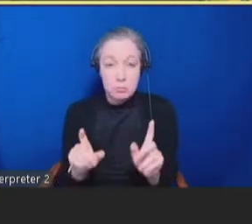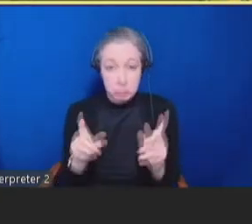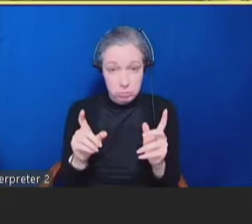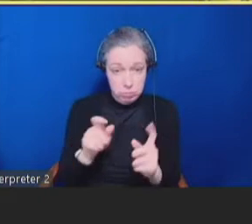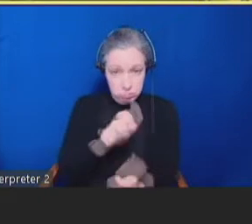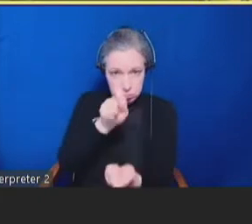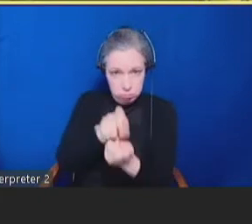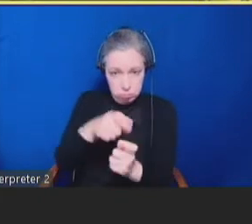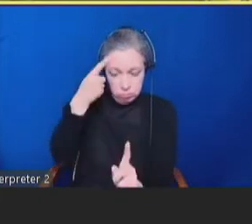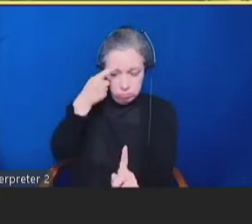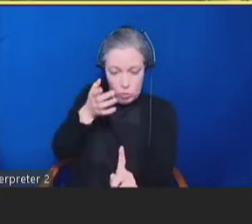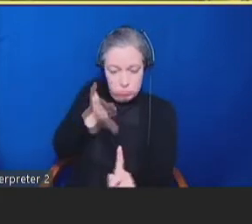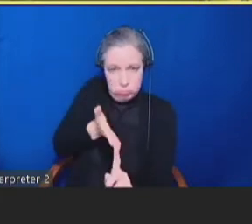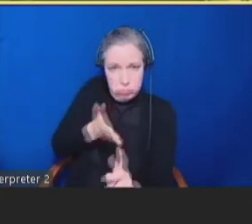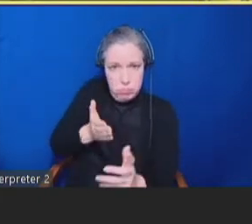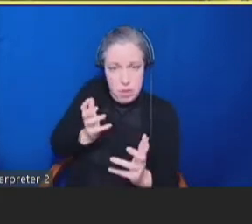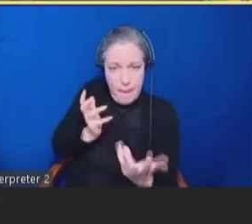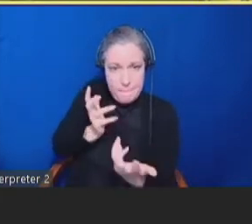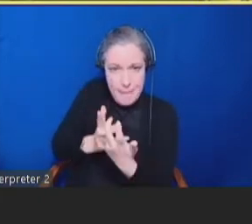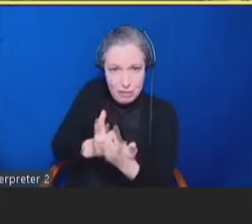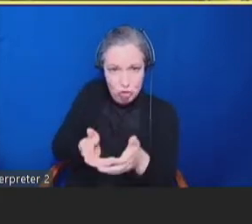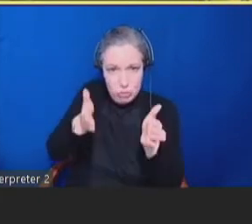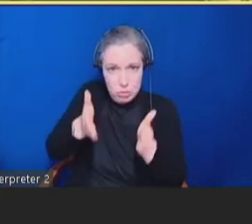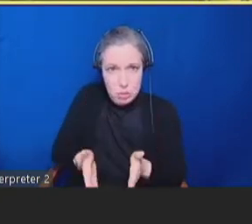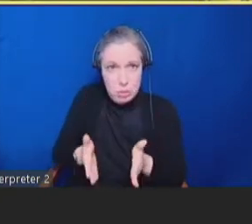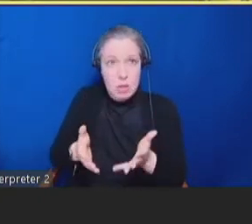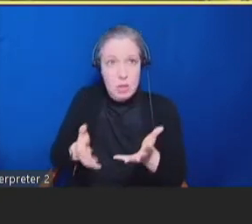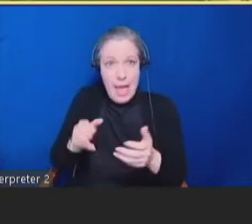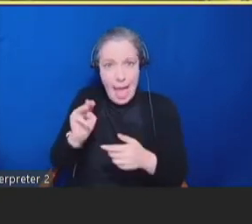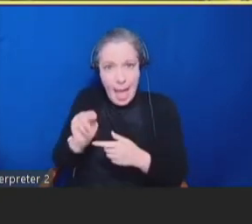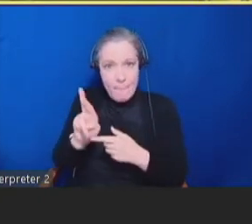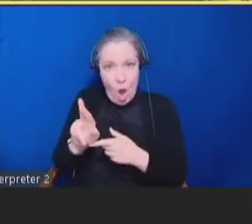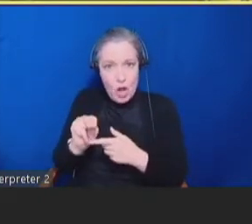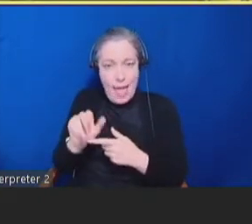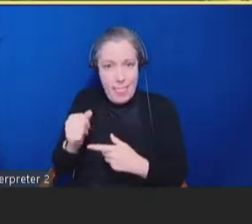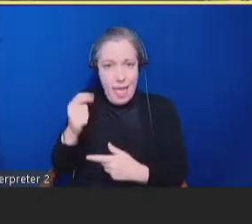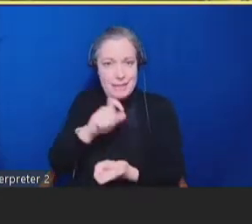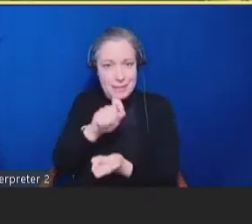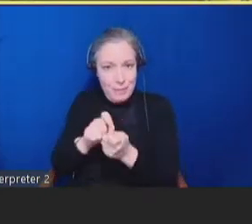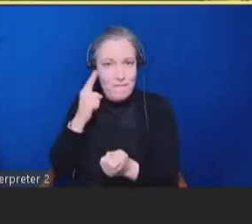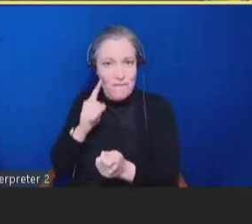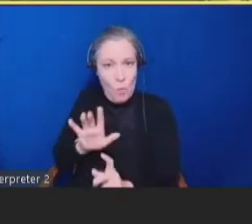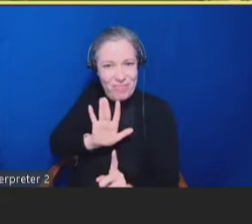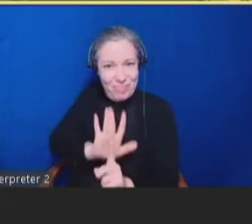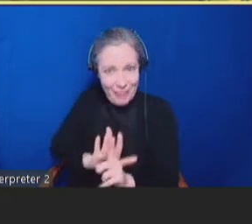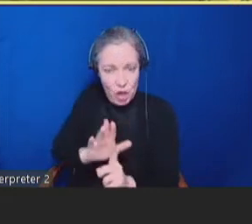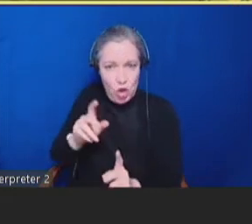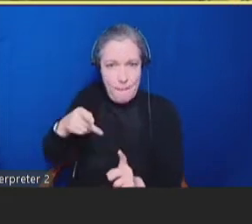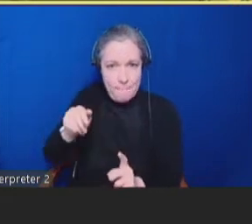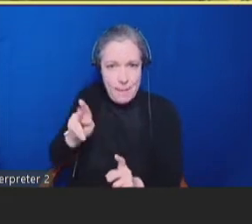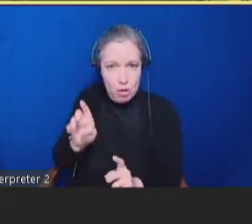mRNA neoantigen vaccines for pancreatic cancer, a lowly mutated cancer, historically thought to not